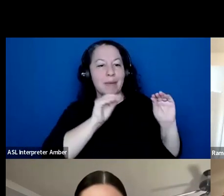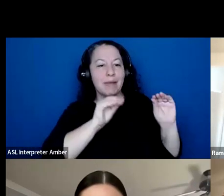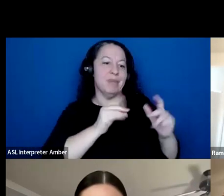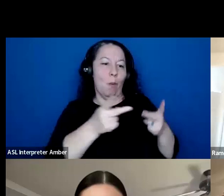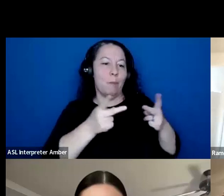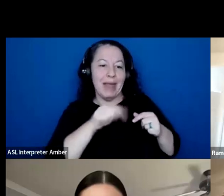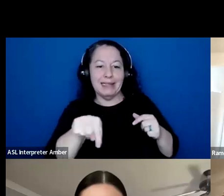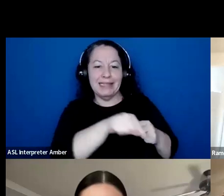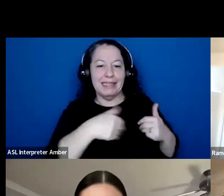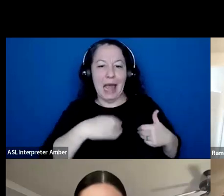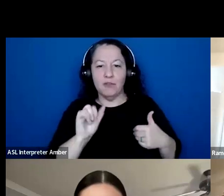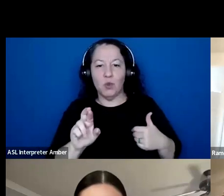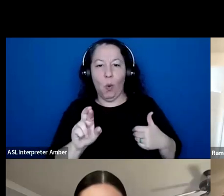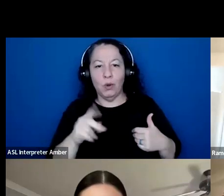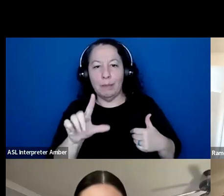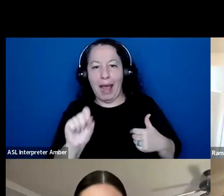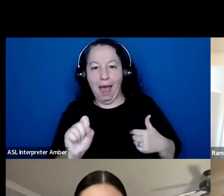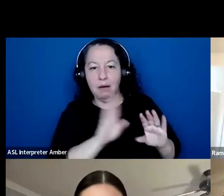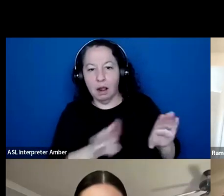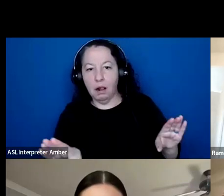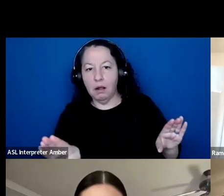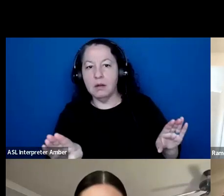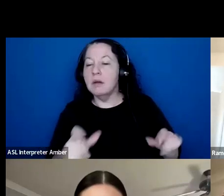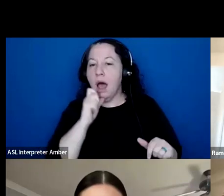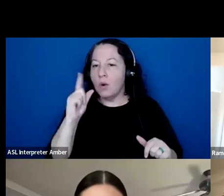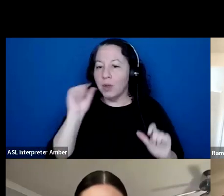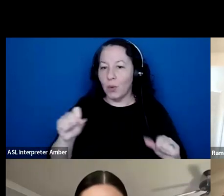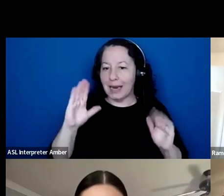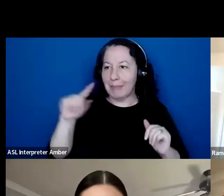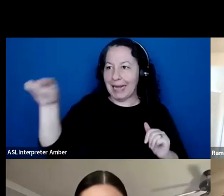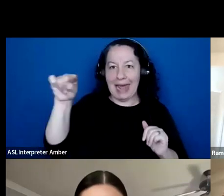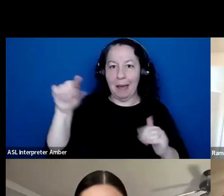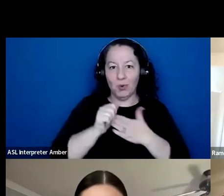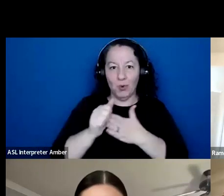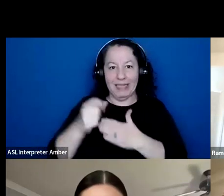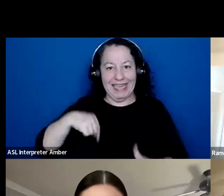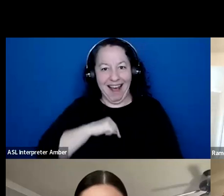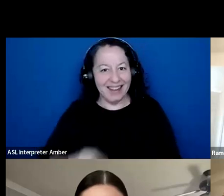And I don't think we can expect them to lead. You know, there's a saying that Audre Lord